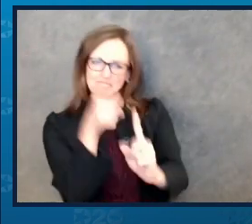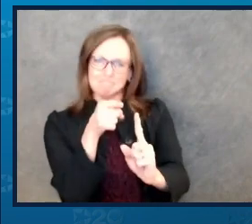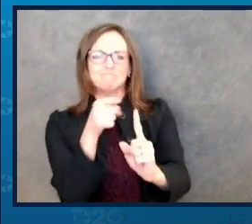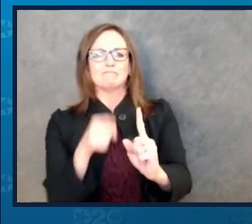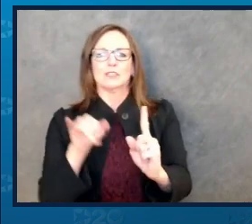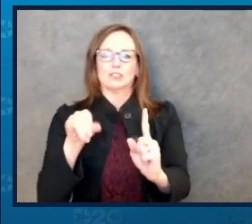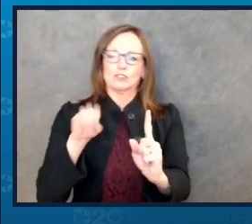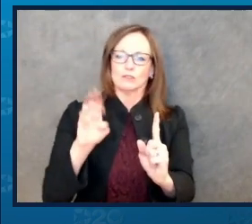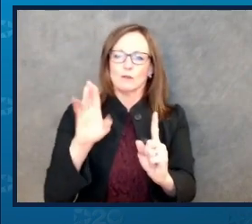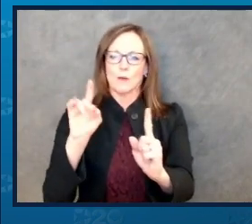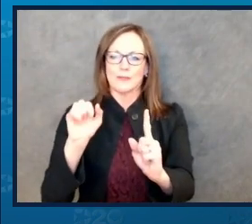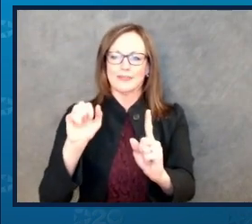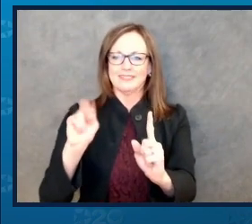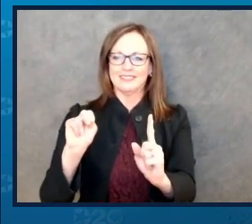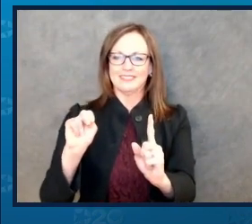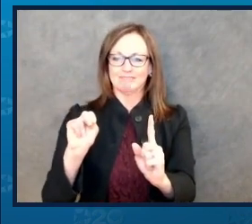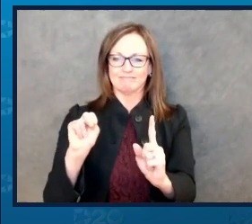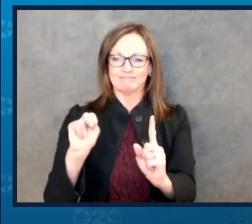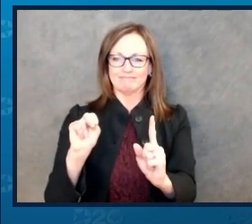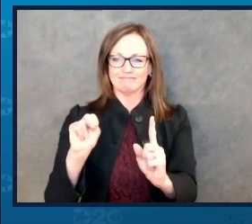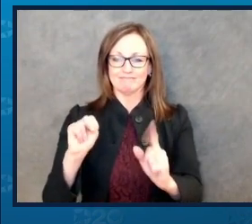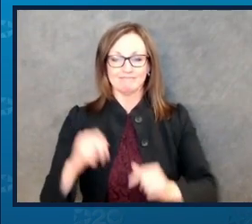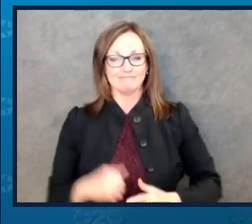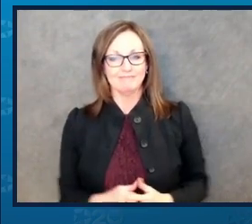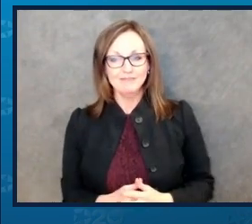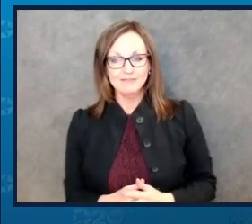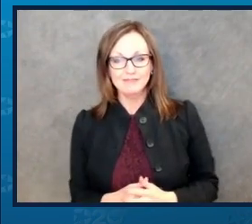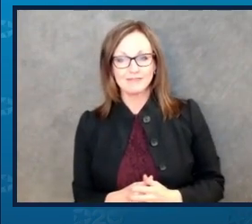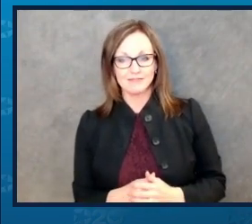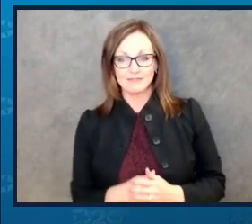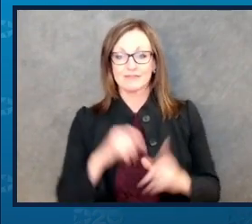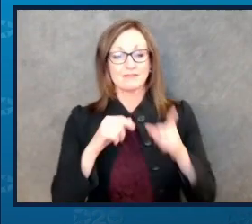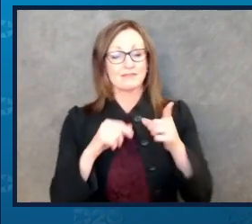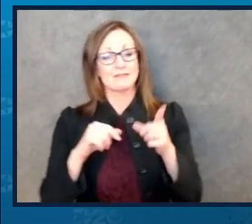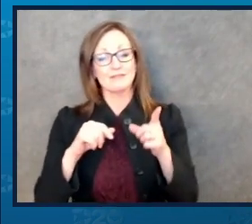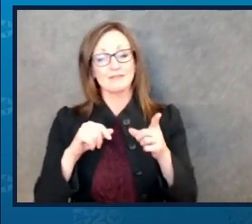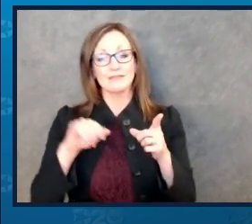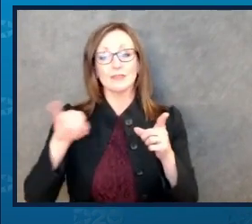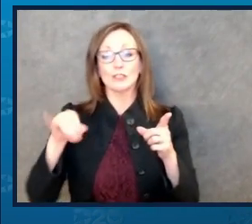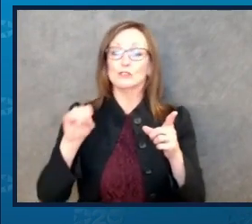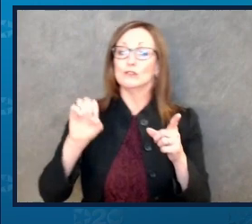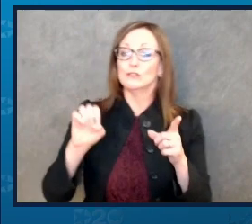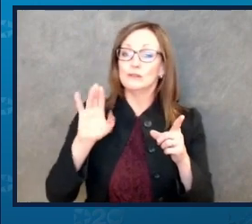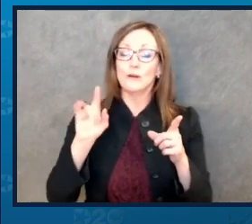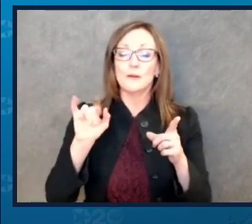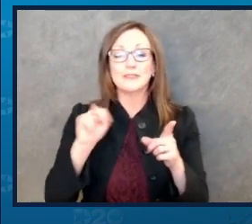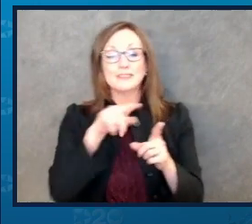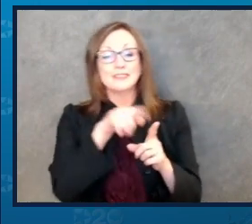NORMAL. JOE BIDEN IS A DREN MAN WITH A LONG HUST RIFF PUBLIC SERVICE TO AMERICA.